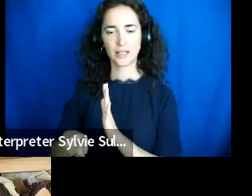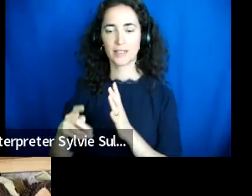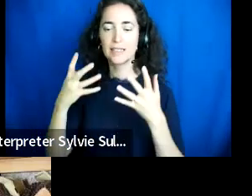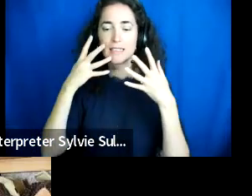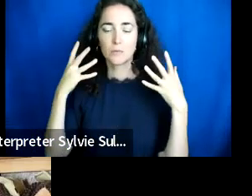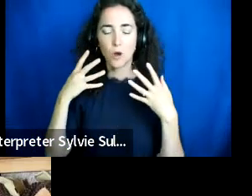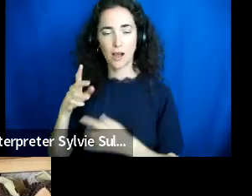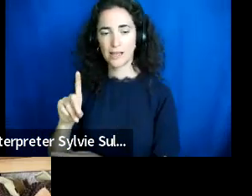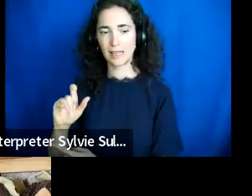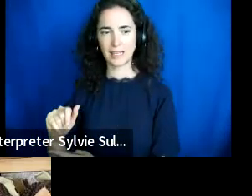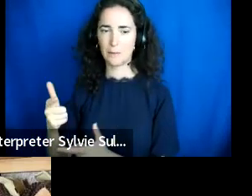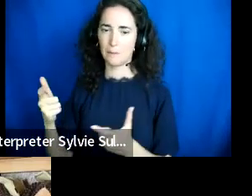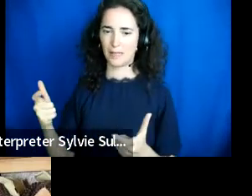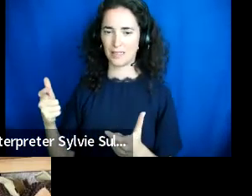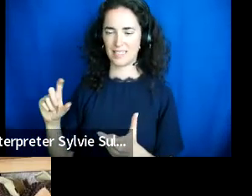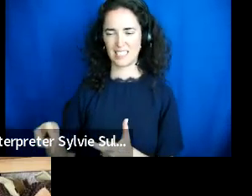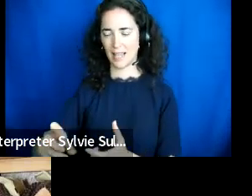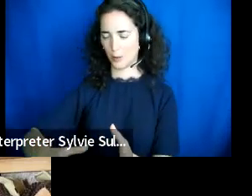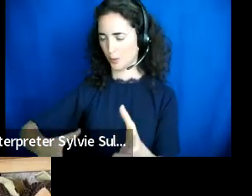But nothing be to the ginormous stuff. Tiger.